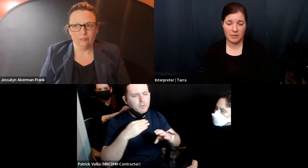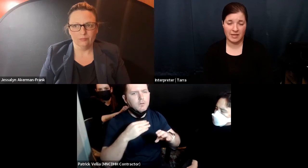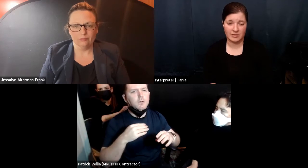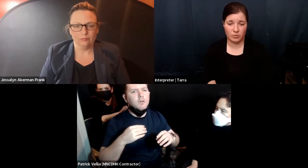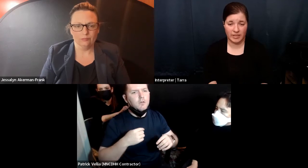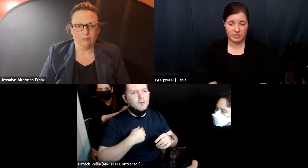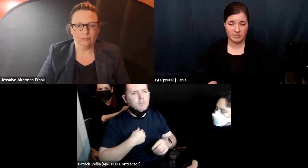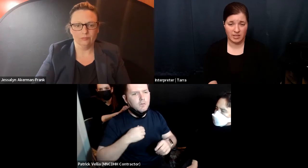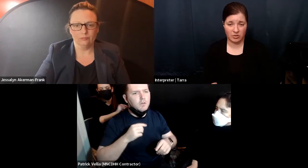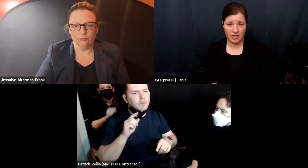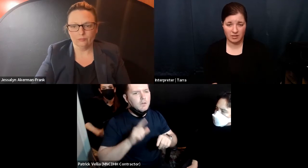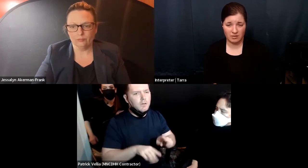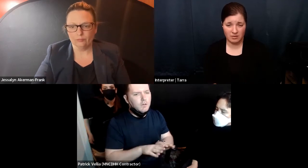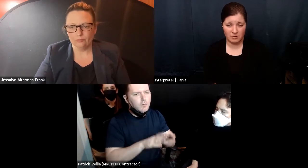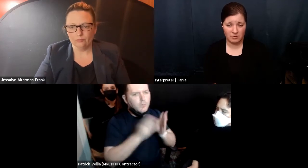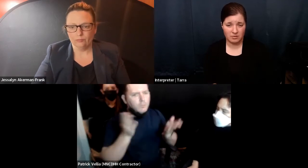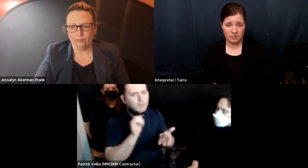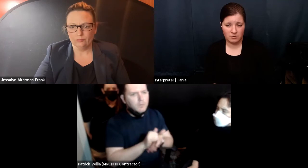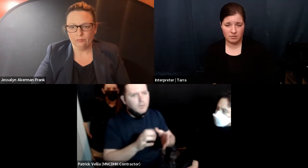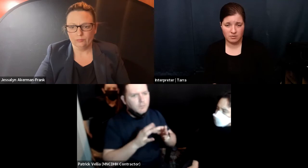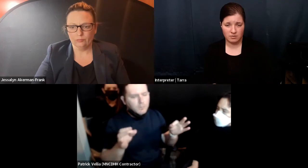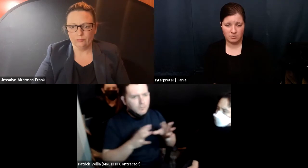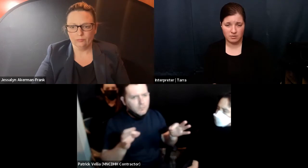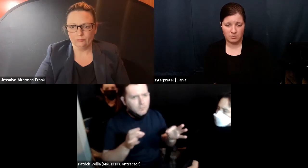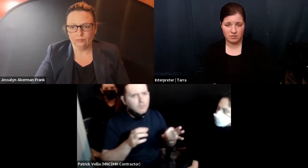But I know when folks email me, I don't know if they get an encrypt message.